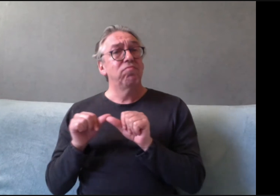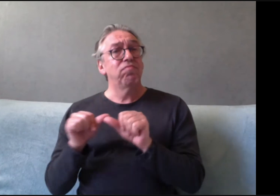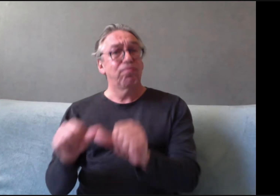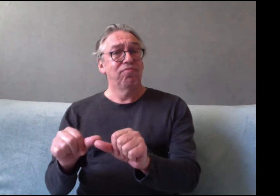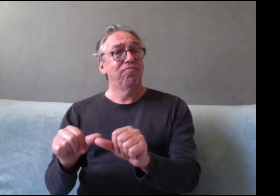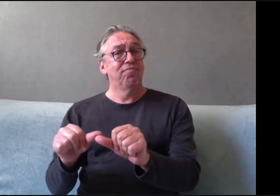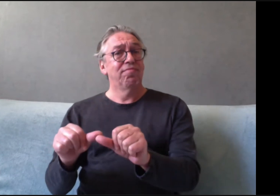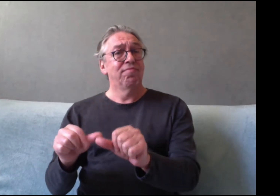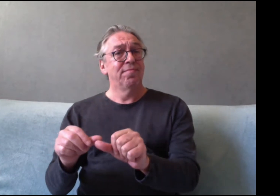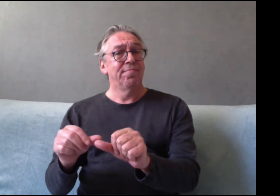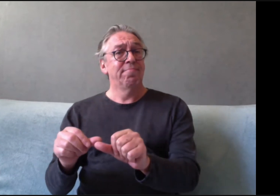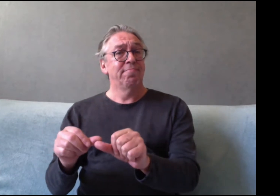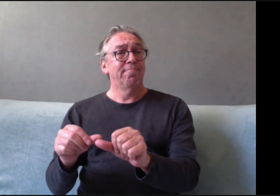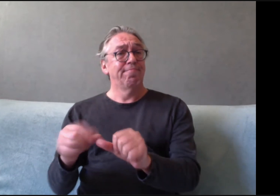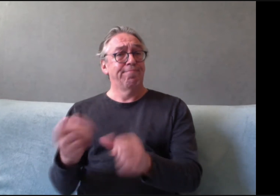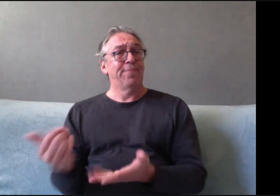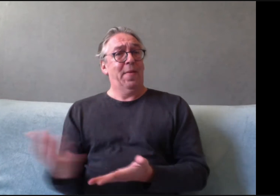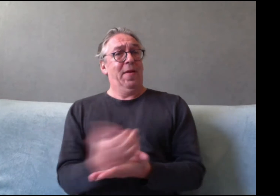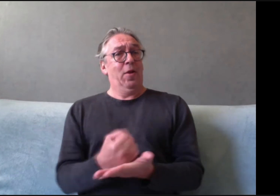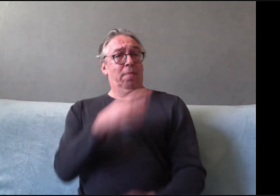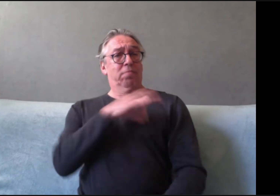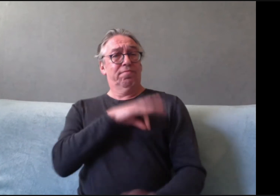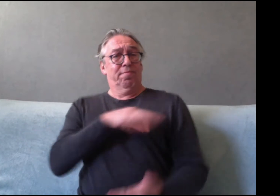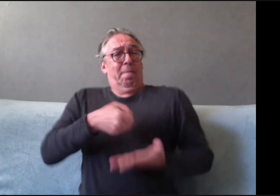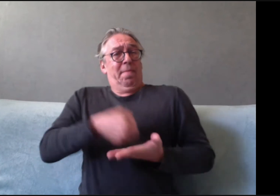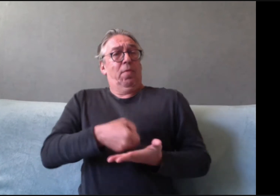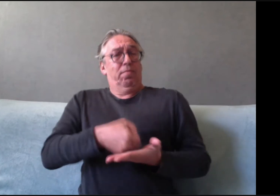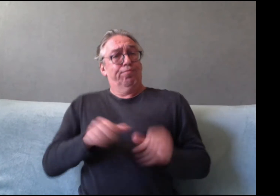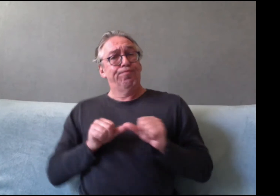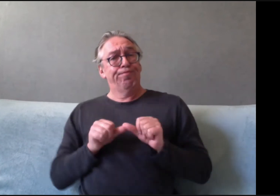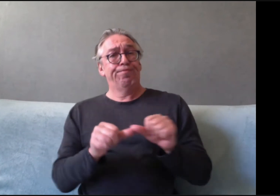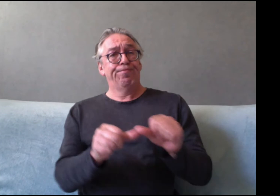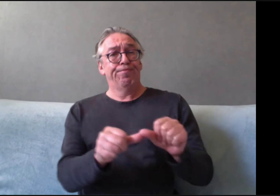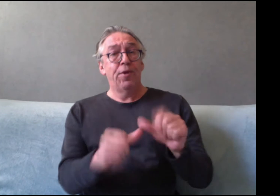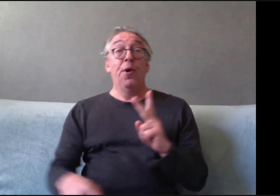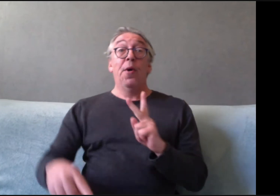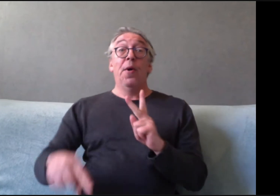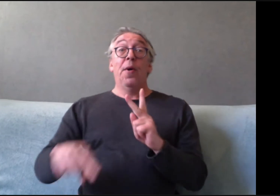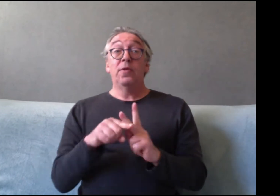As I said this, I realize I skipped my first point which is accessibility